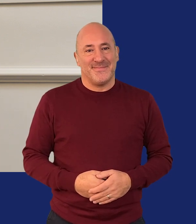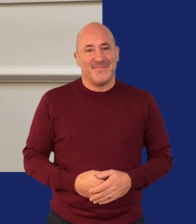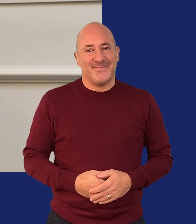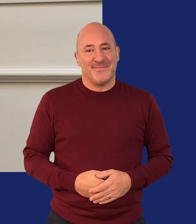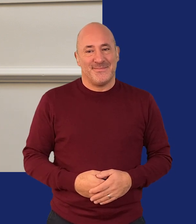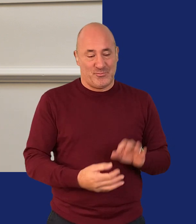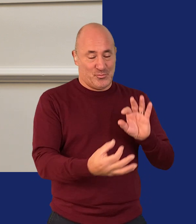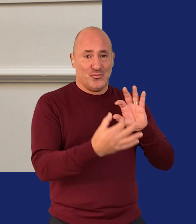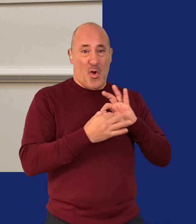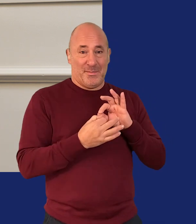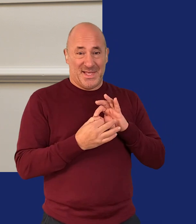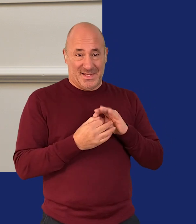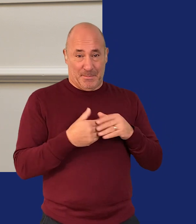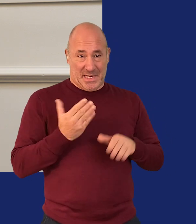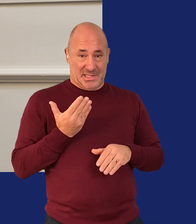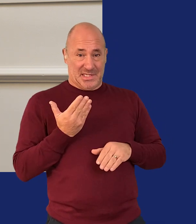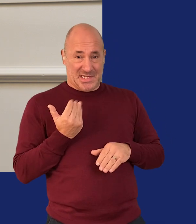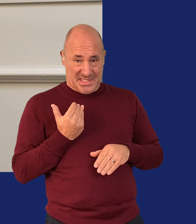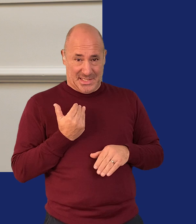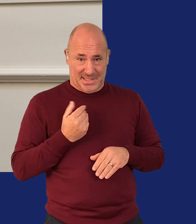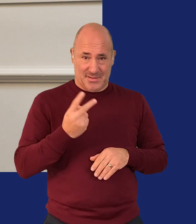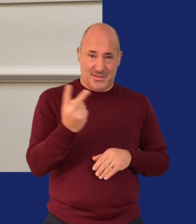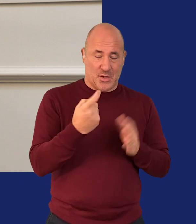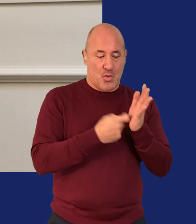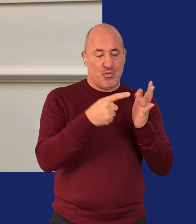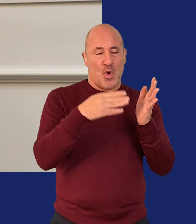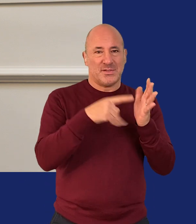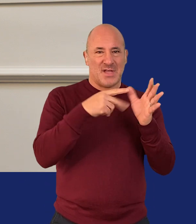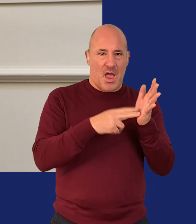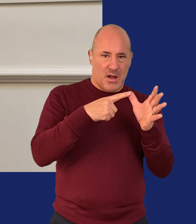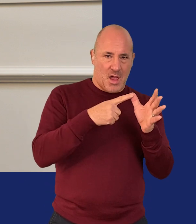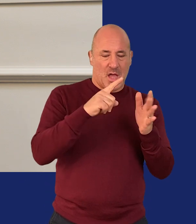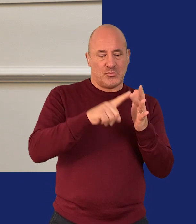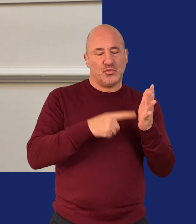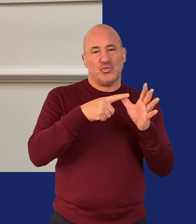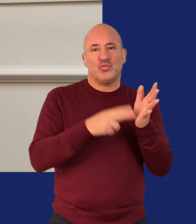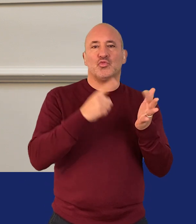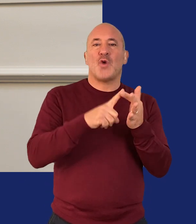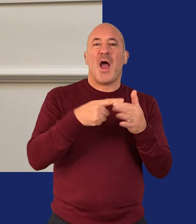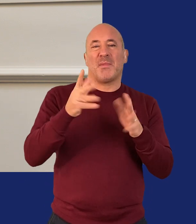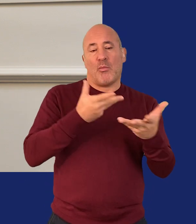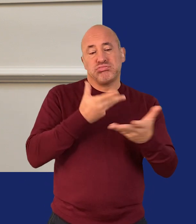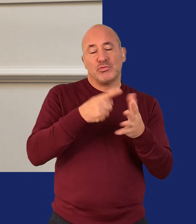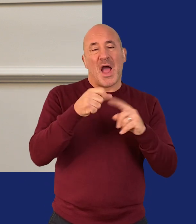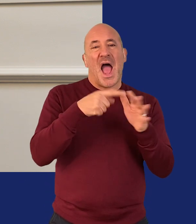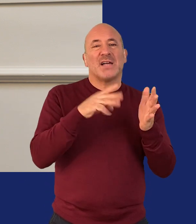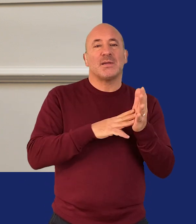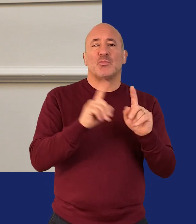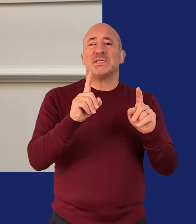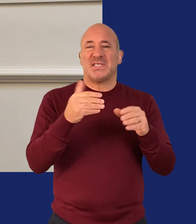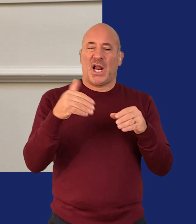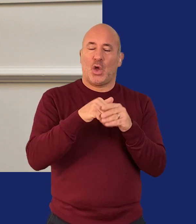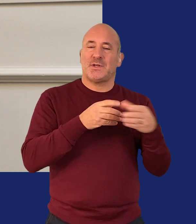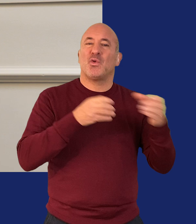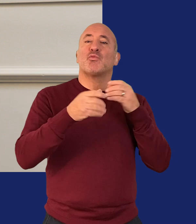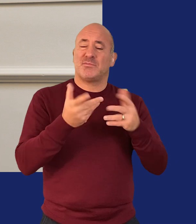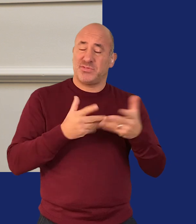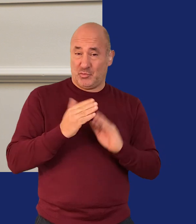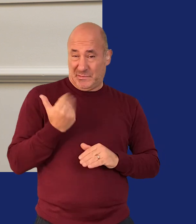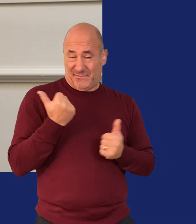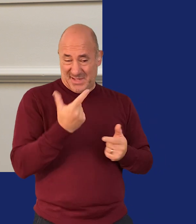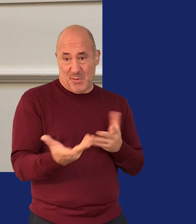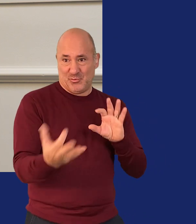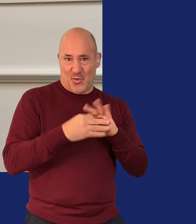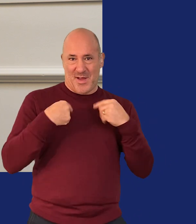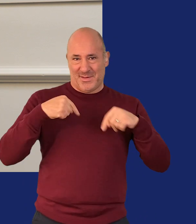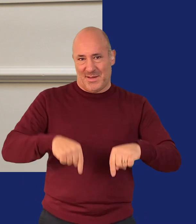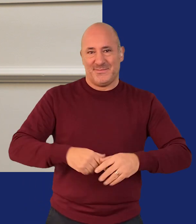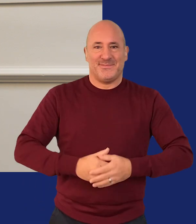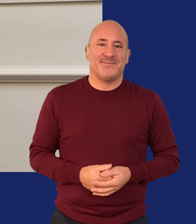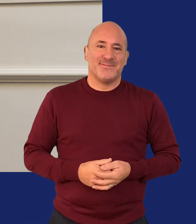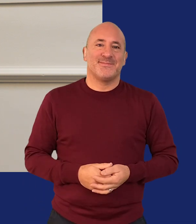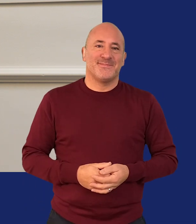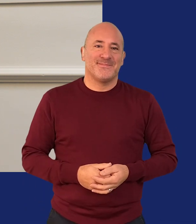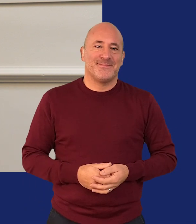Joining me fresh from talking to Adam on inclusive recruitment, Rozana and Jane.